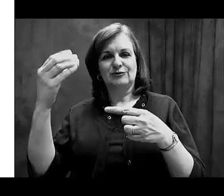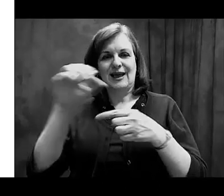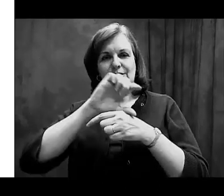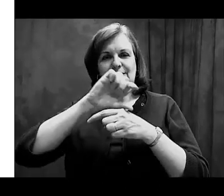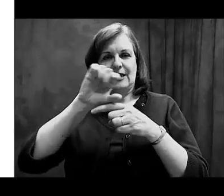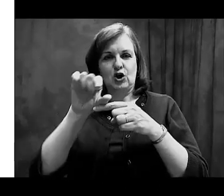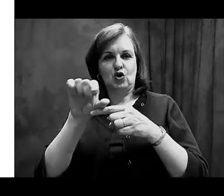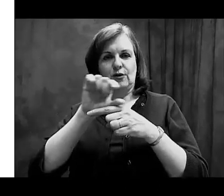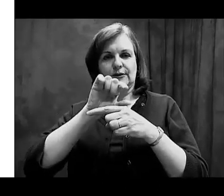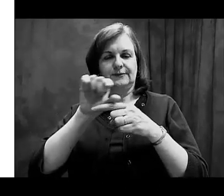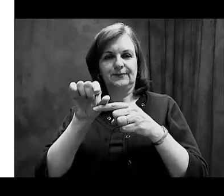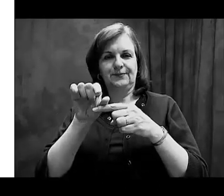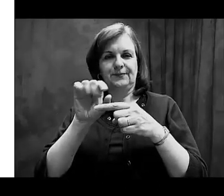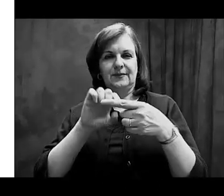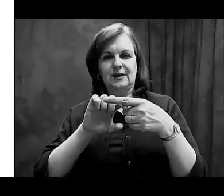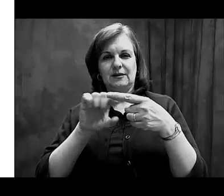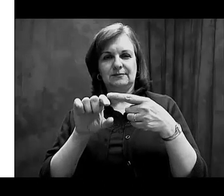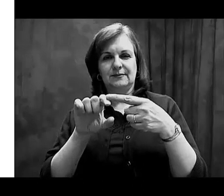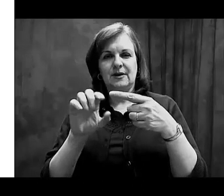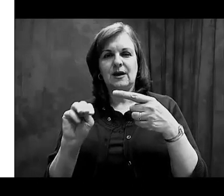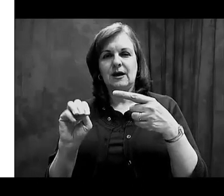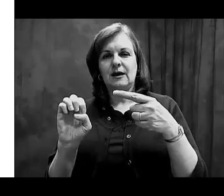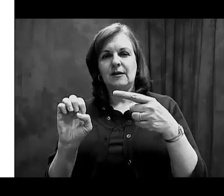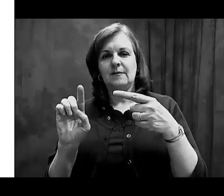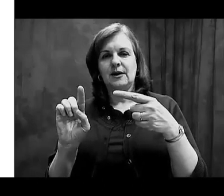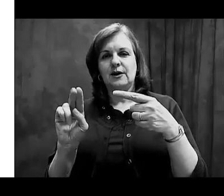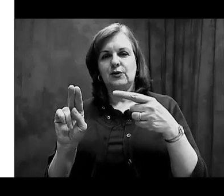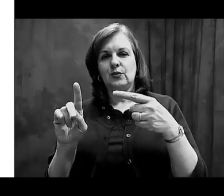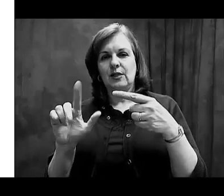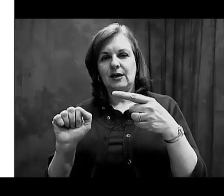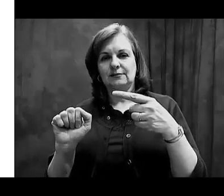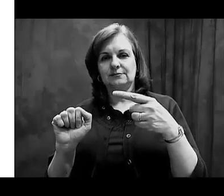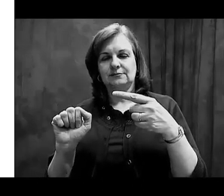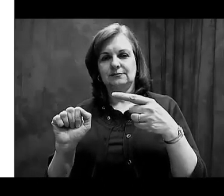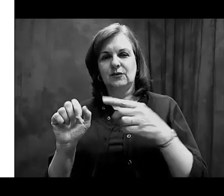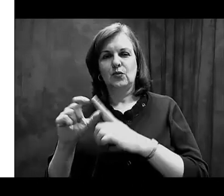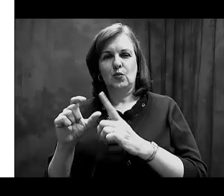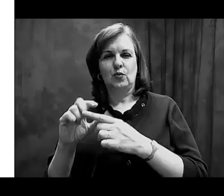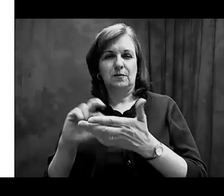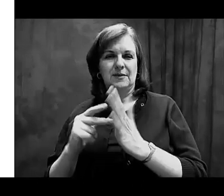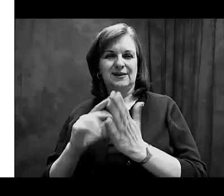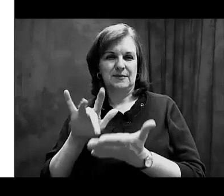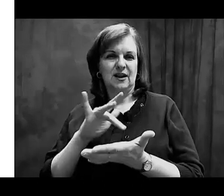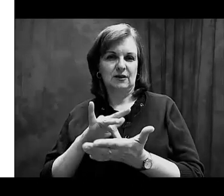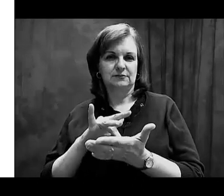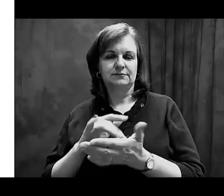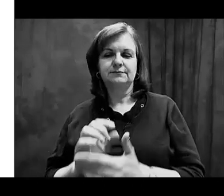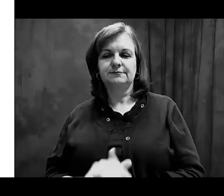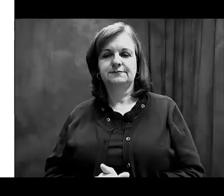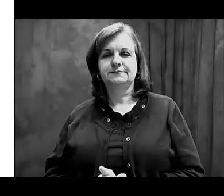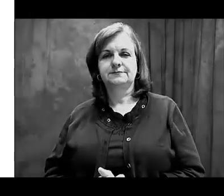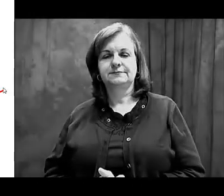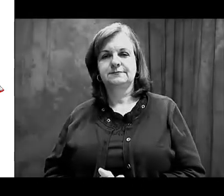and the adrenal medulla -- medulla here is middle